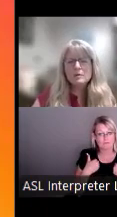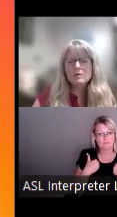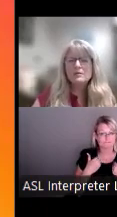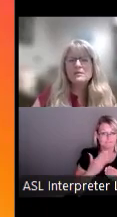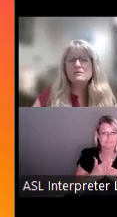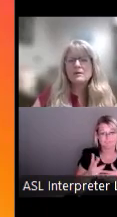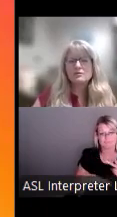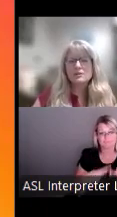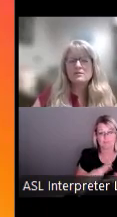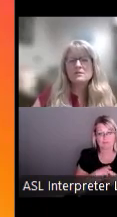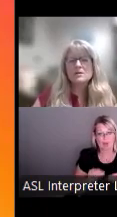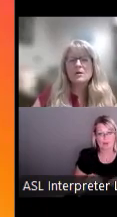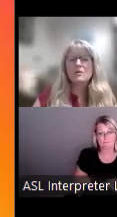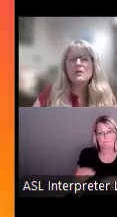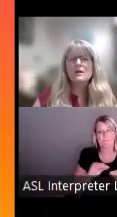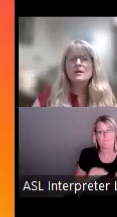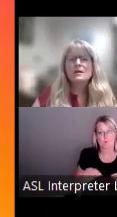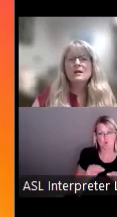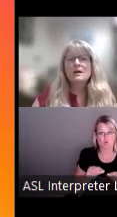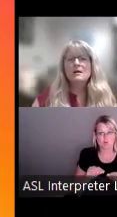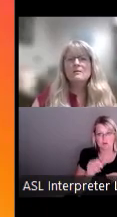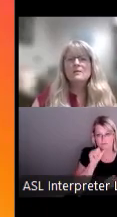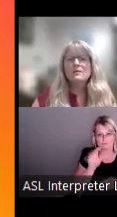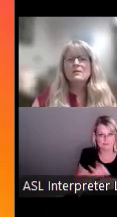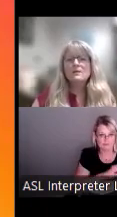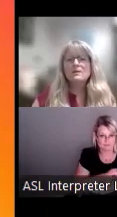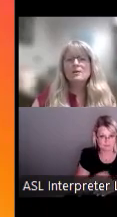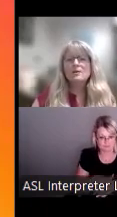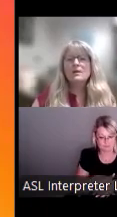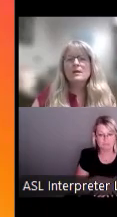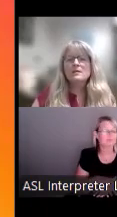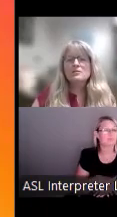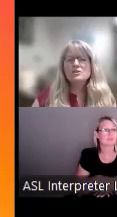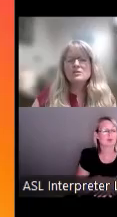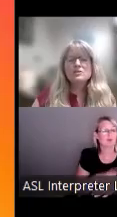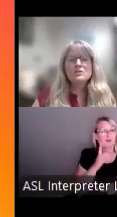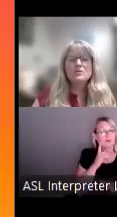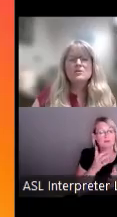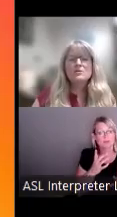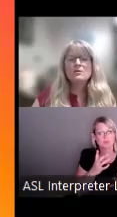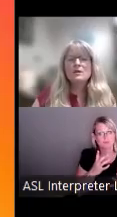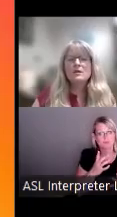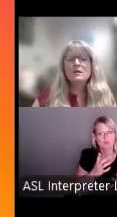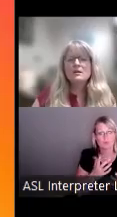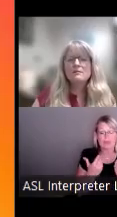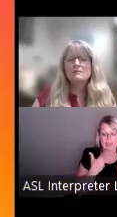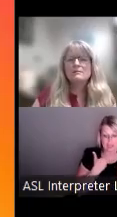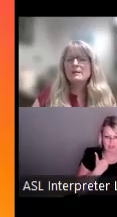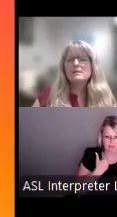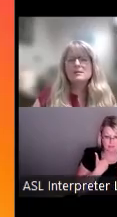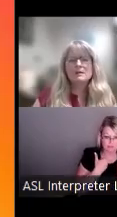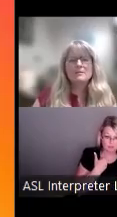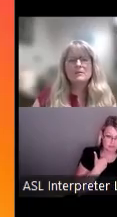motor dysfunction, so you know, in addition to maybe some